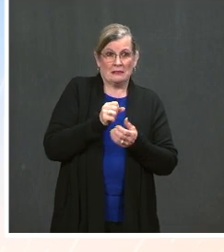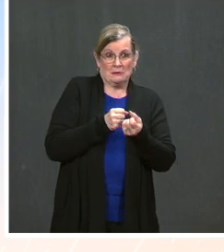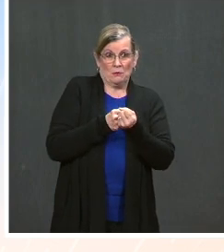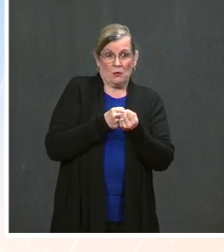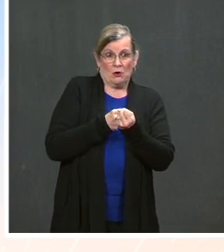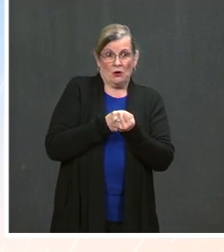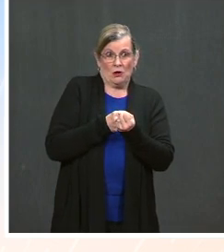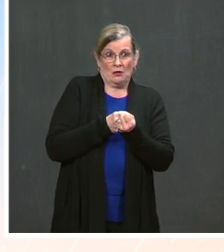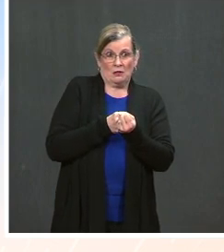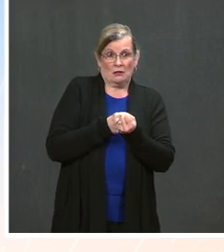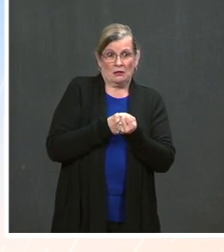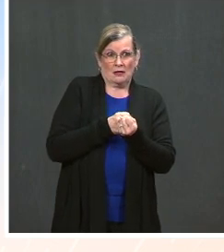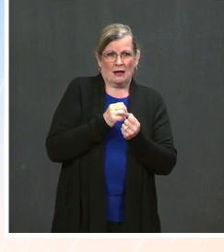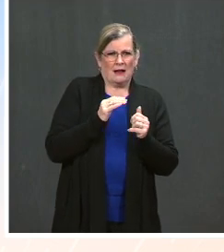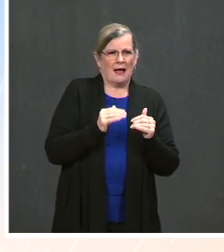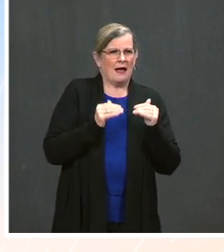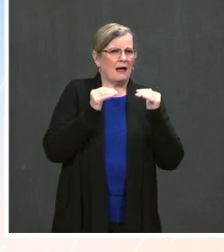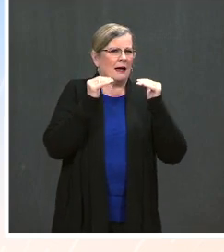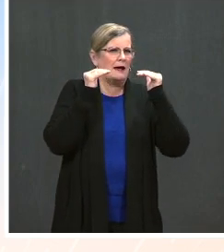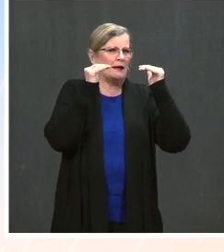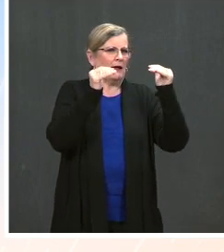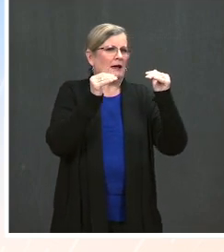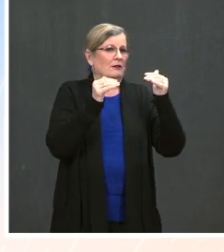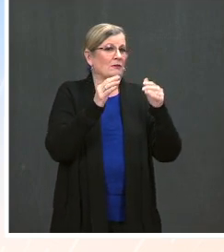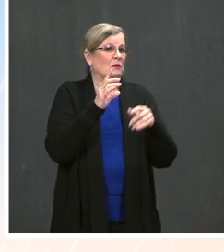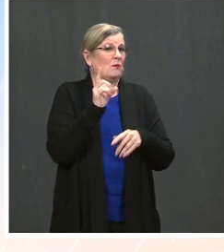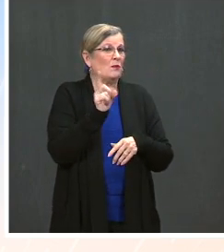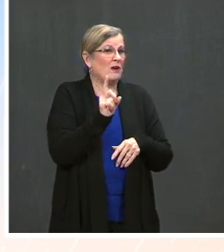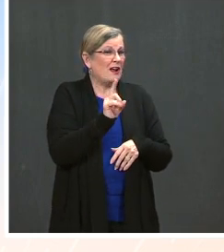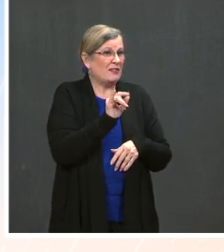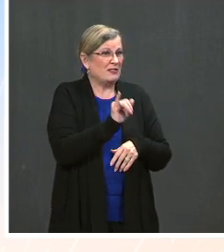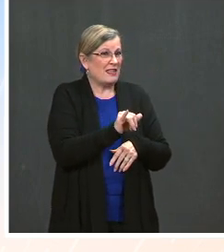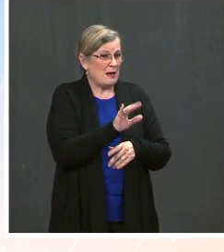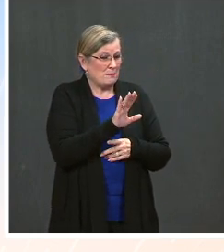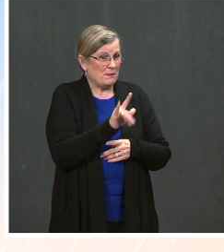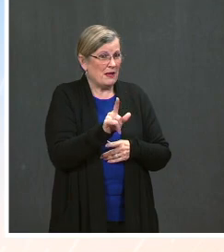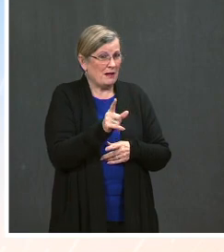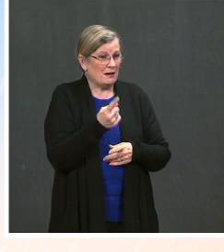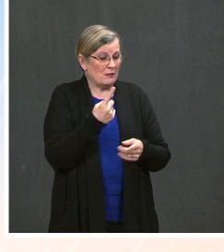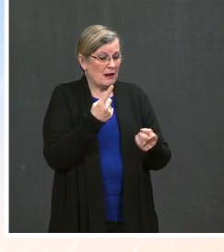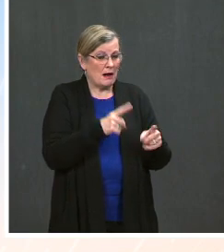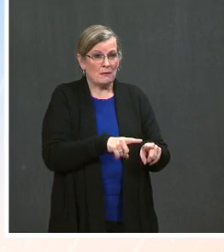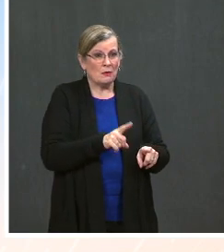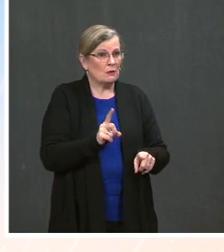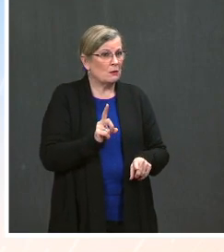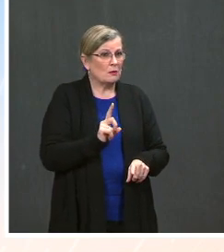Again, I mean, we'll have to see where this bill ends up and what's actually in the bill, but we believe in those areas.